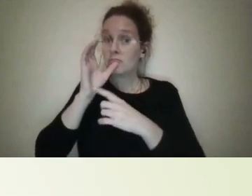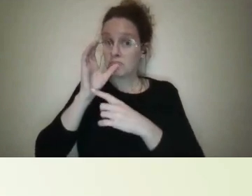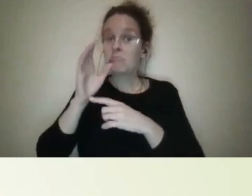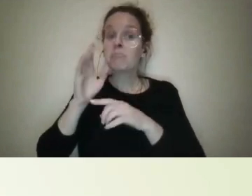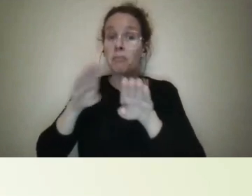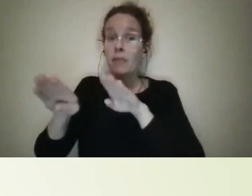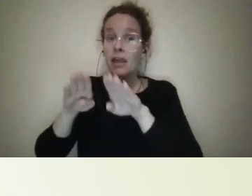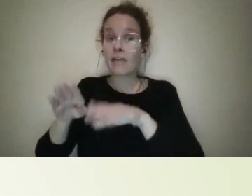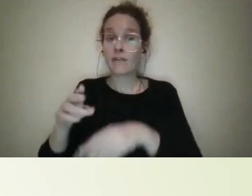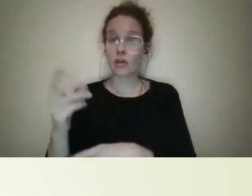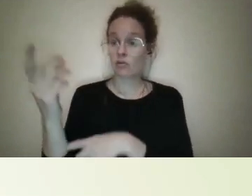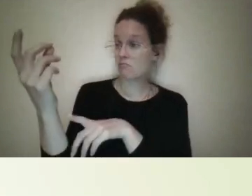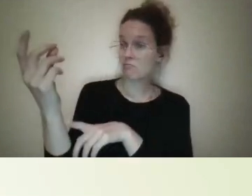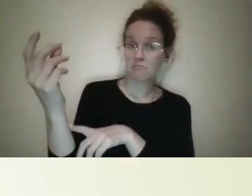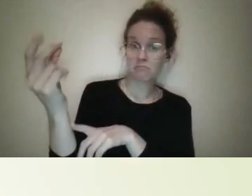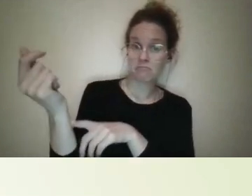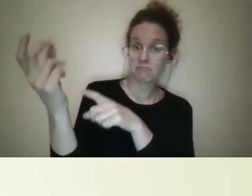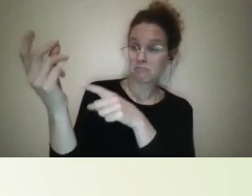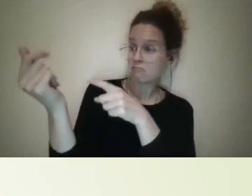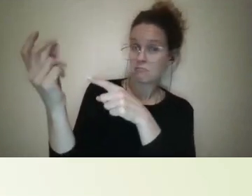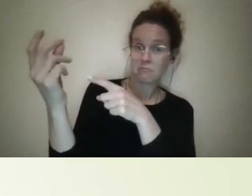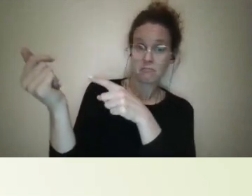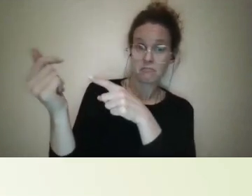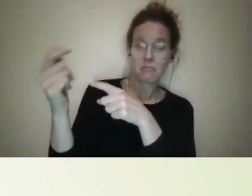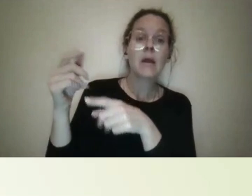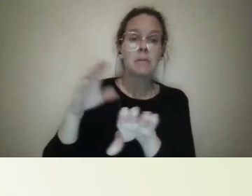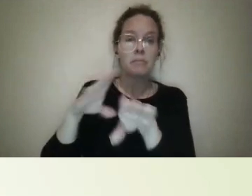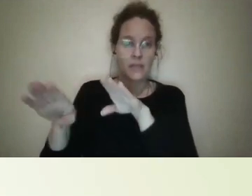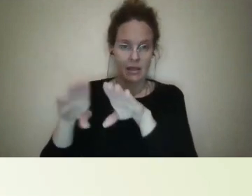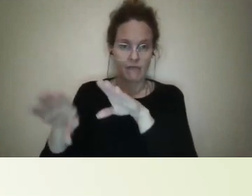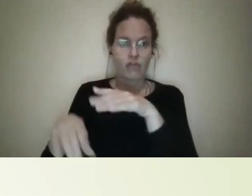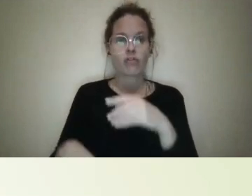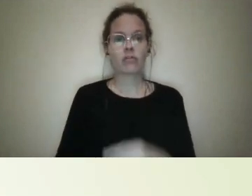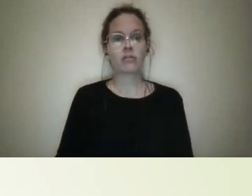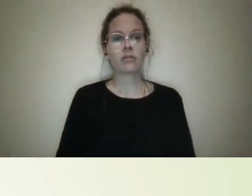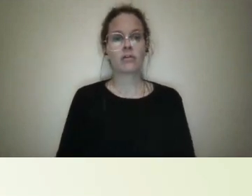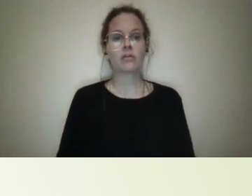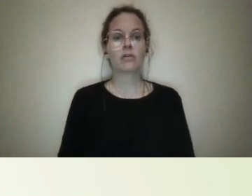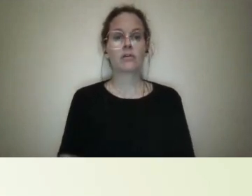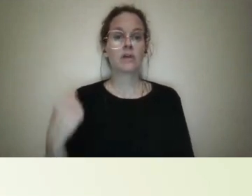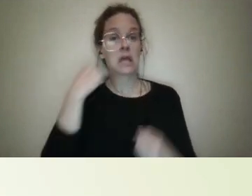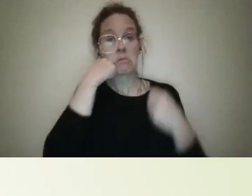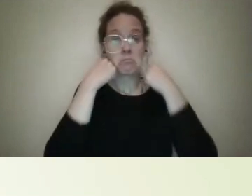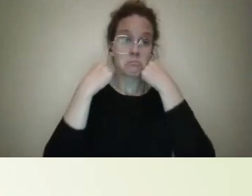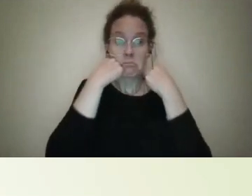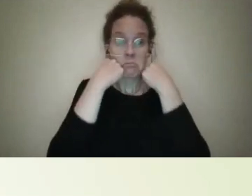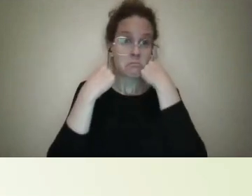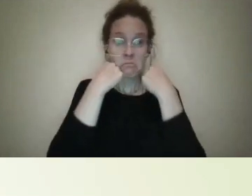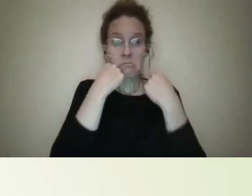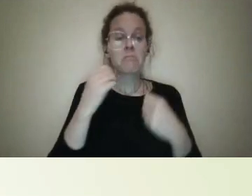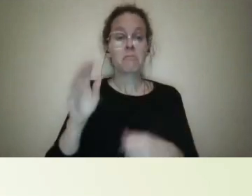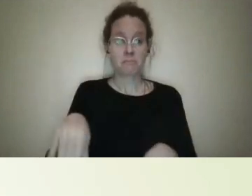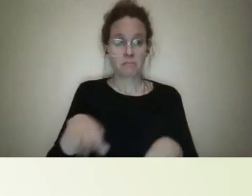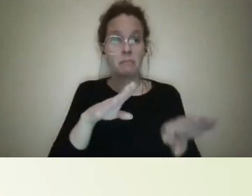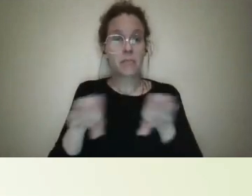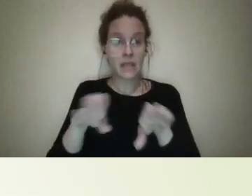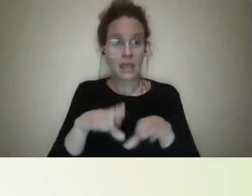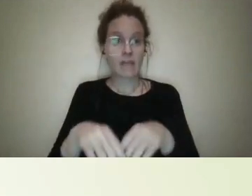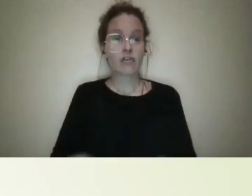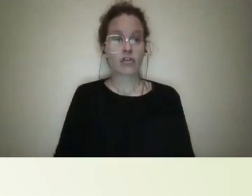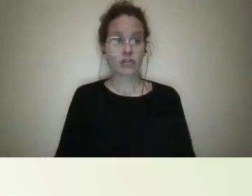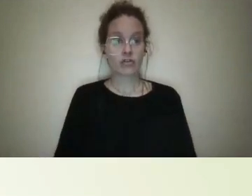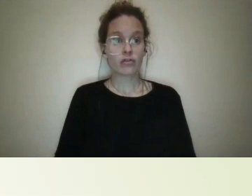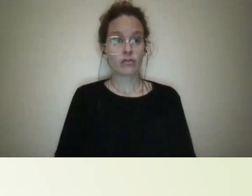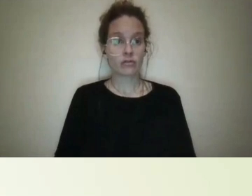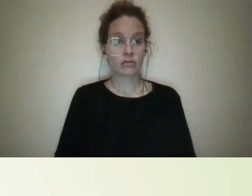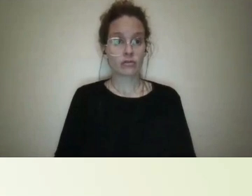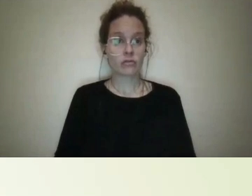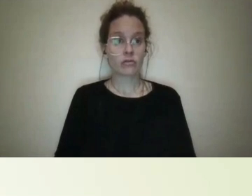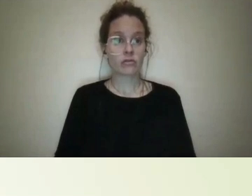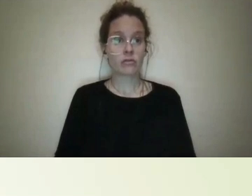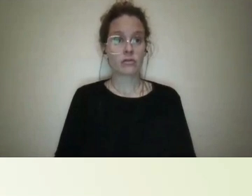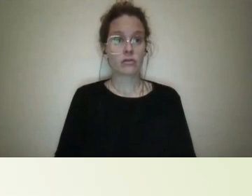is a behavior. Hitting my face is a behavior. So as you see, it's a response after behavior